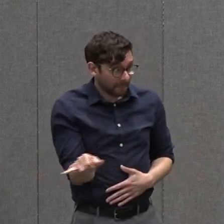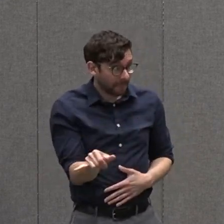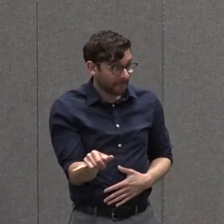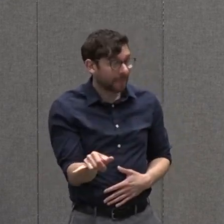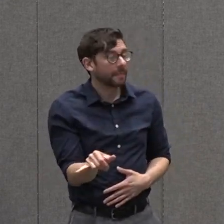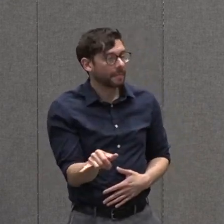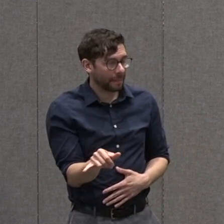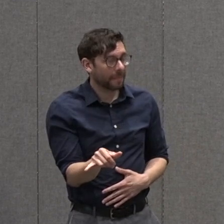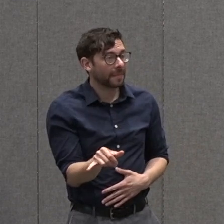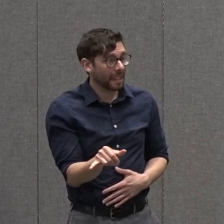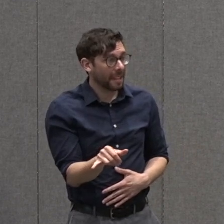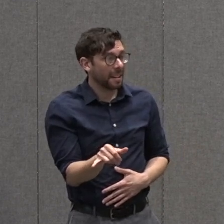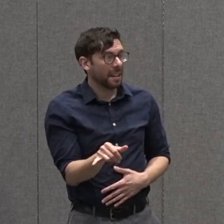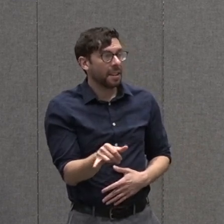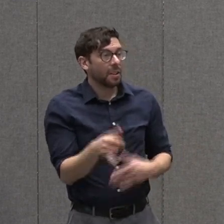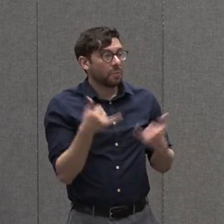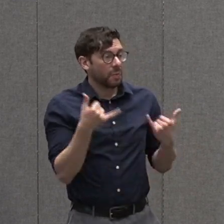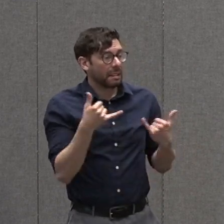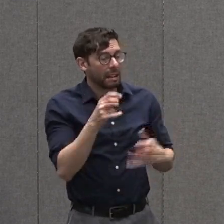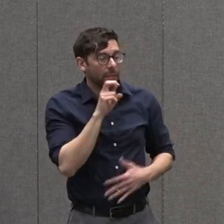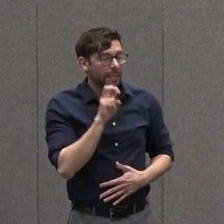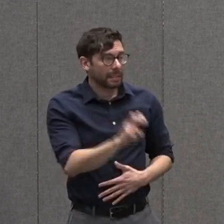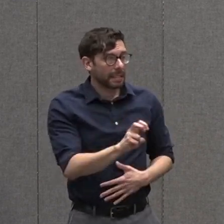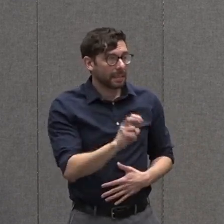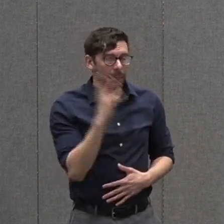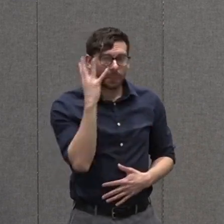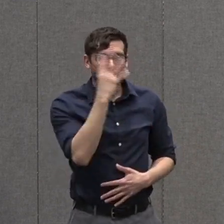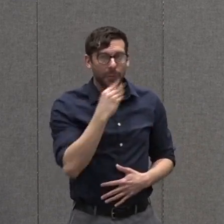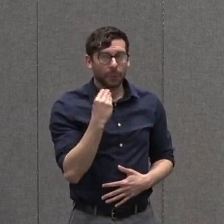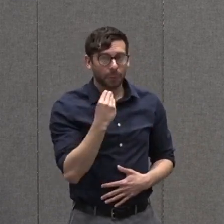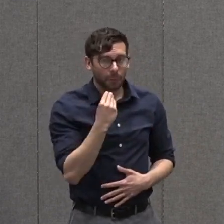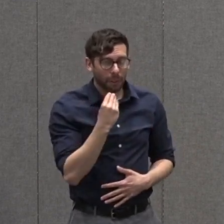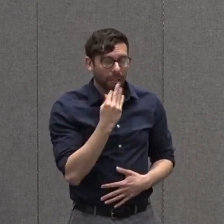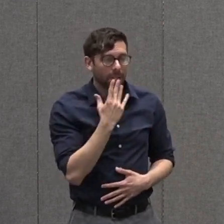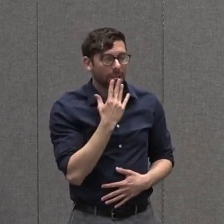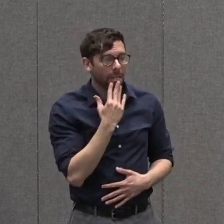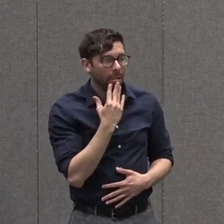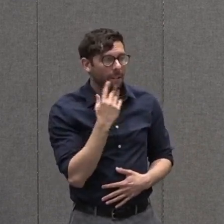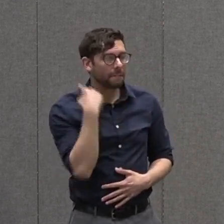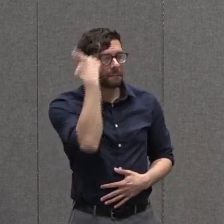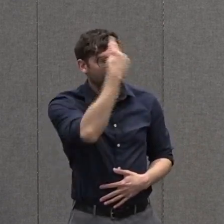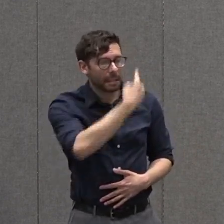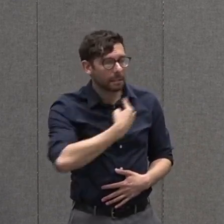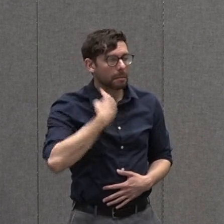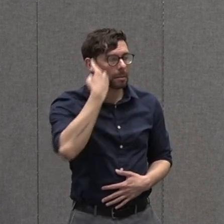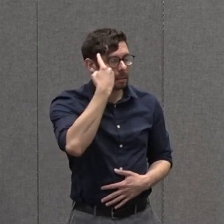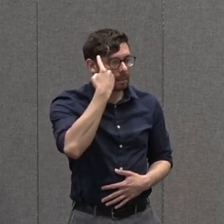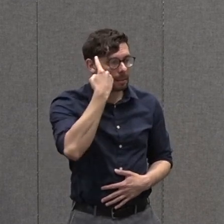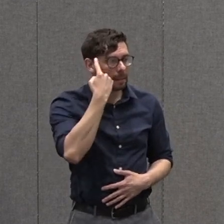This one has a really beautiful color to his, or her face, and very distinct eyes.